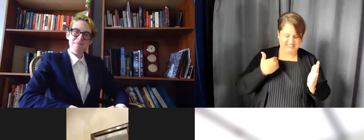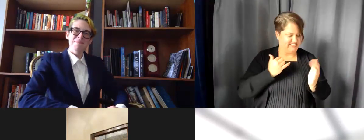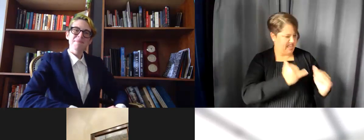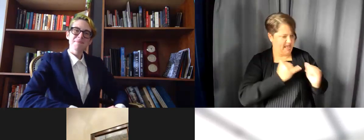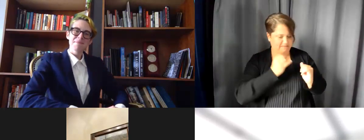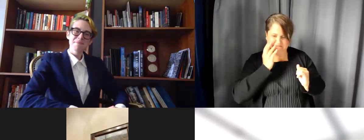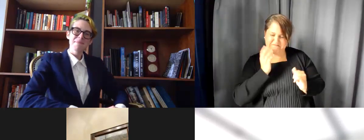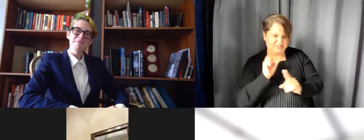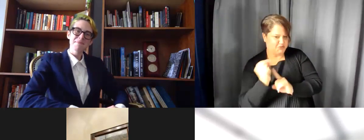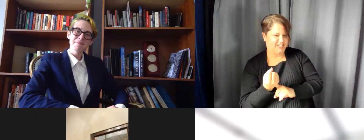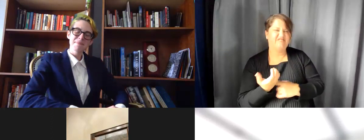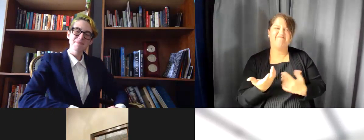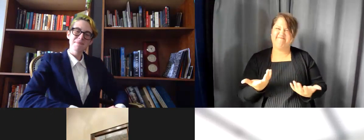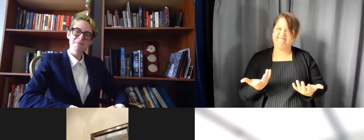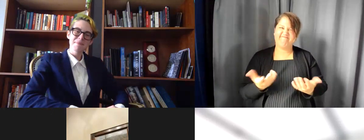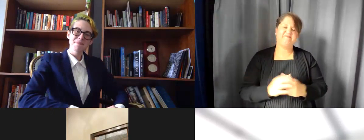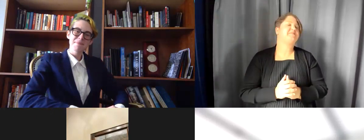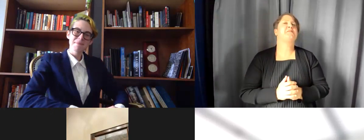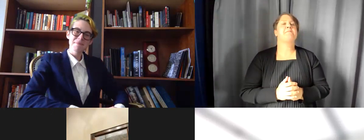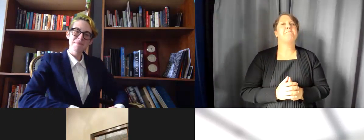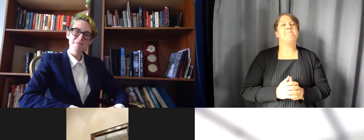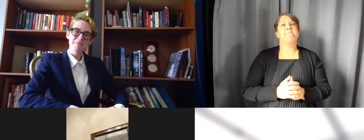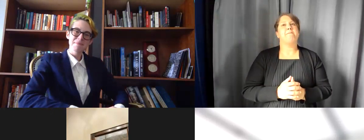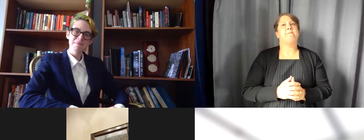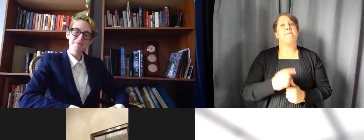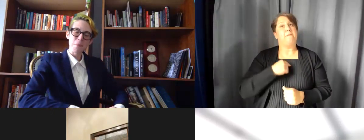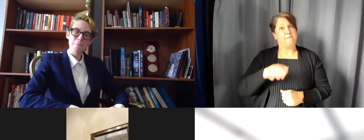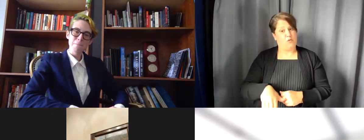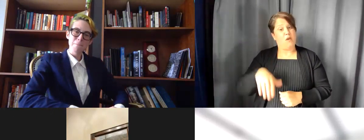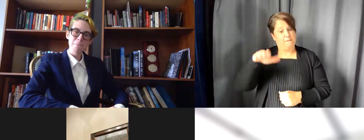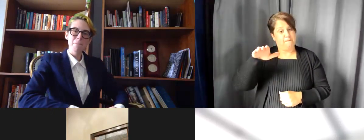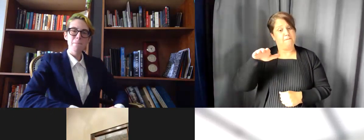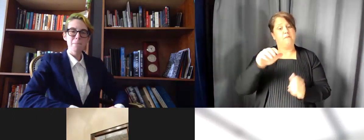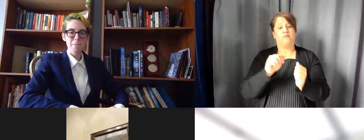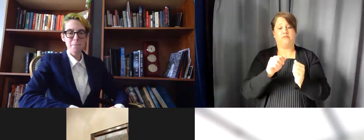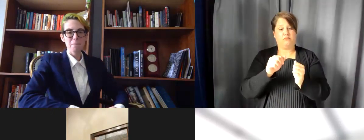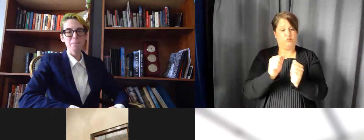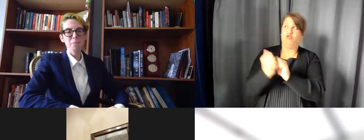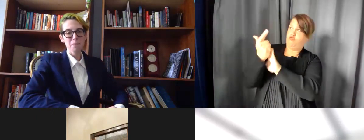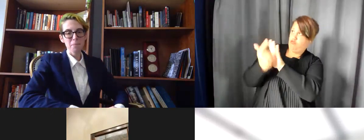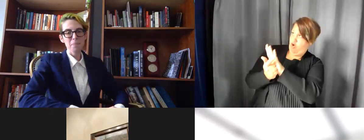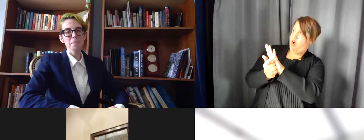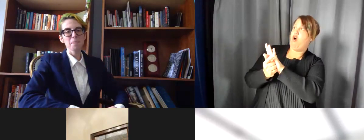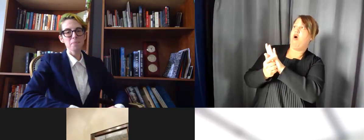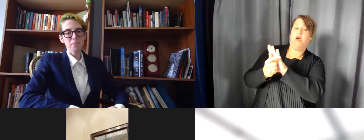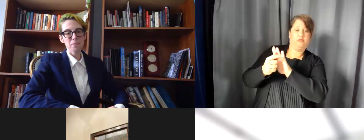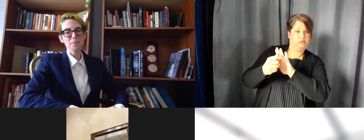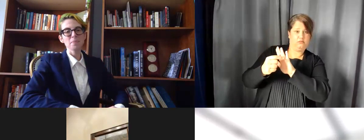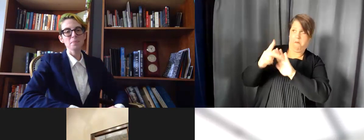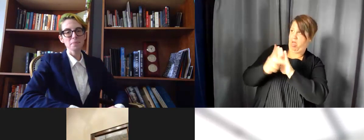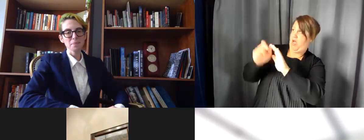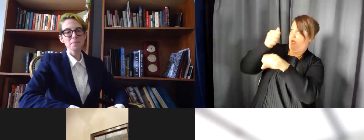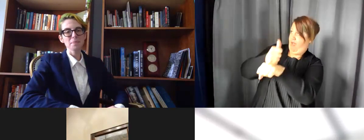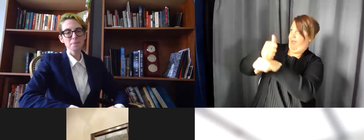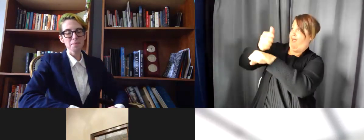Grace: And growing up with. you know, laws and legislation in place. I feel very fortunate that